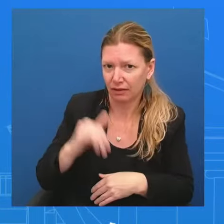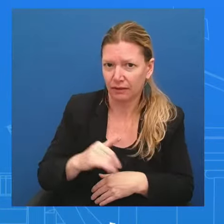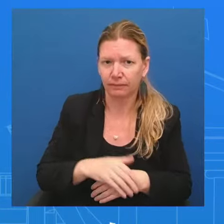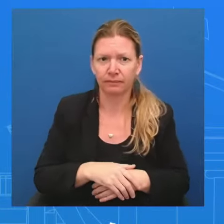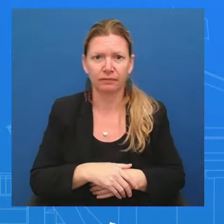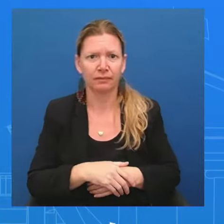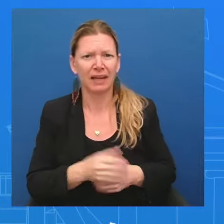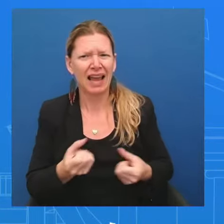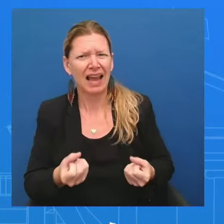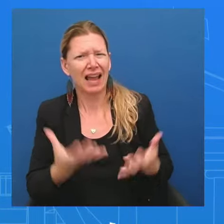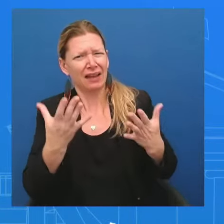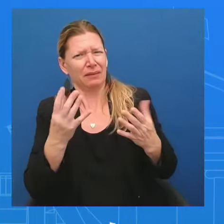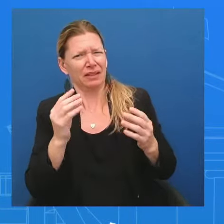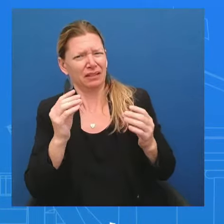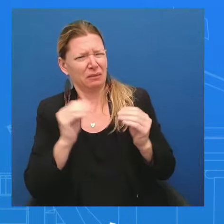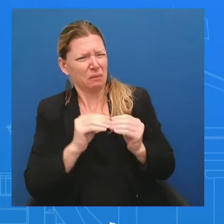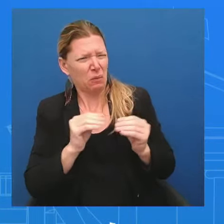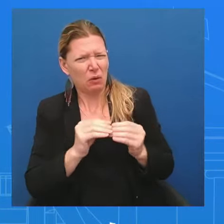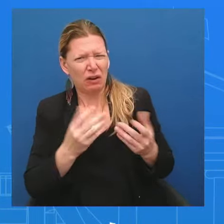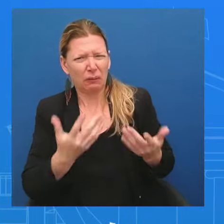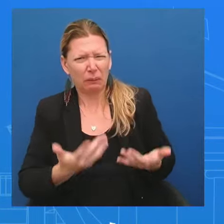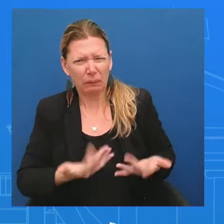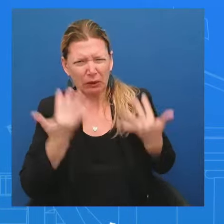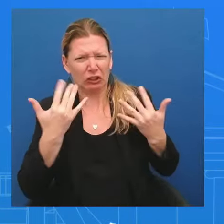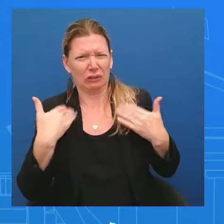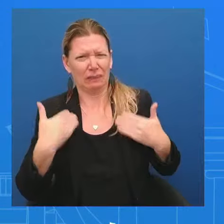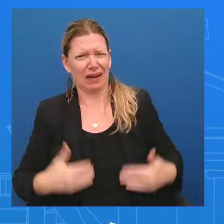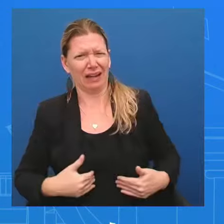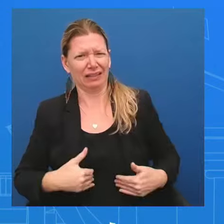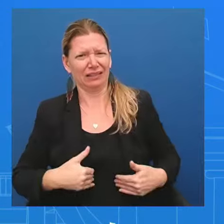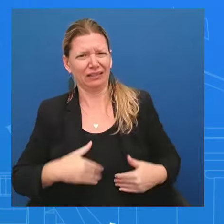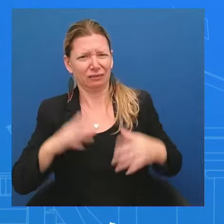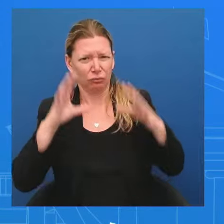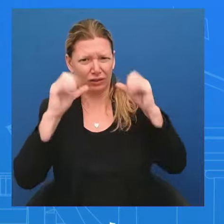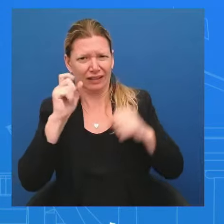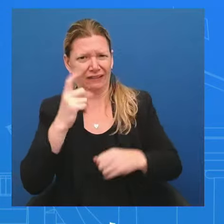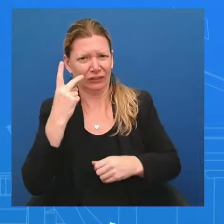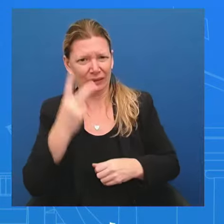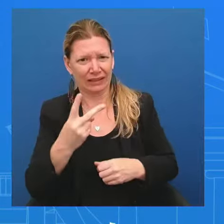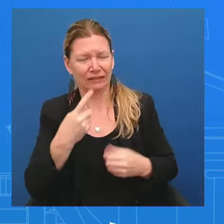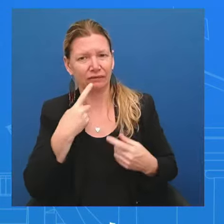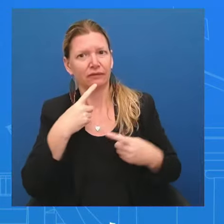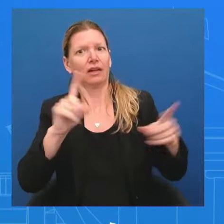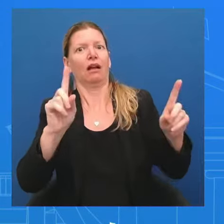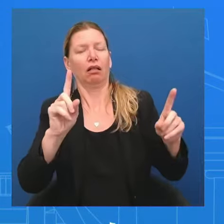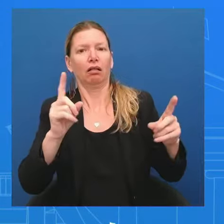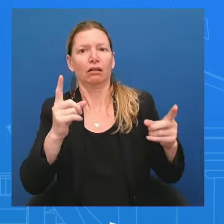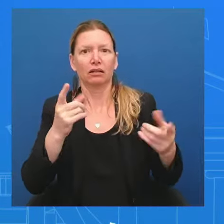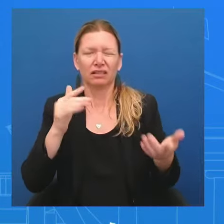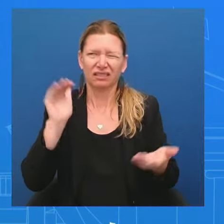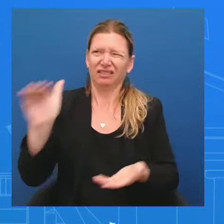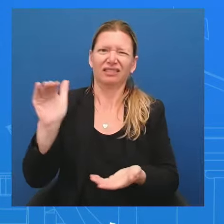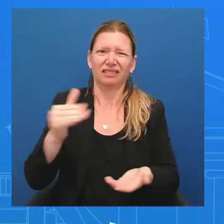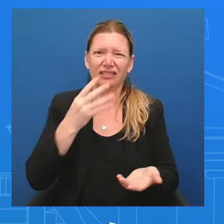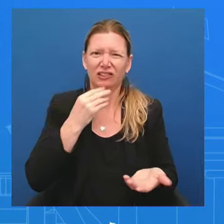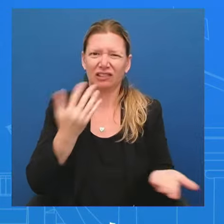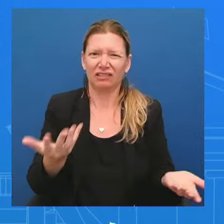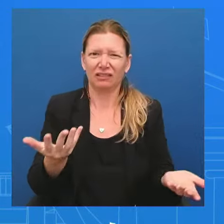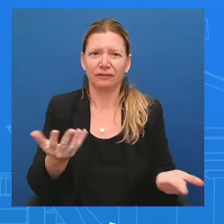before the President considers a change in policy? Mr. Kirby: We don't want to see a single more innocent life taken. And I kind of take a little offense at the question.